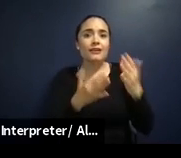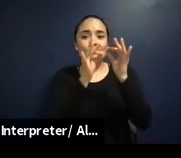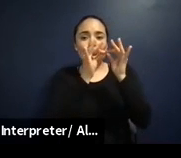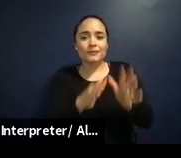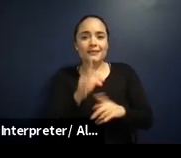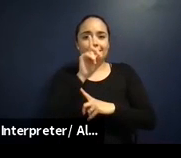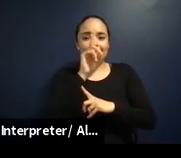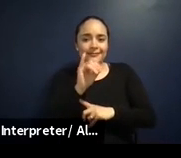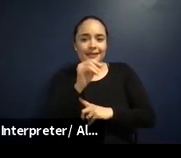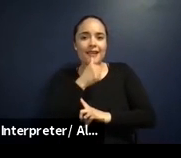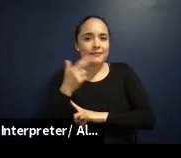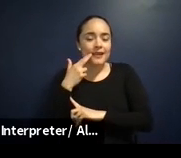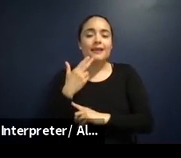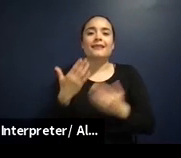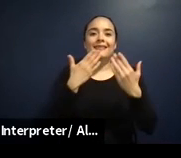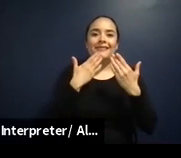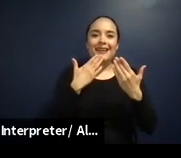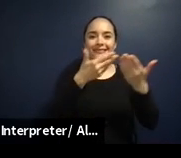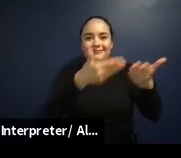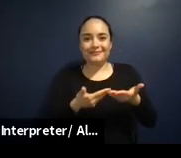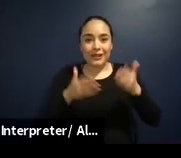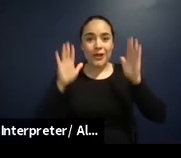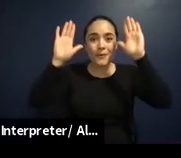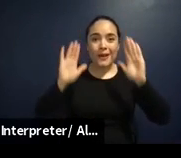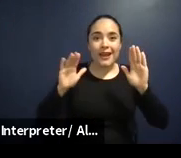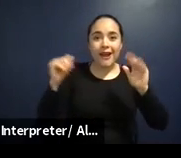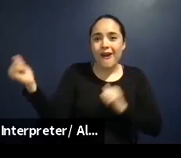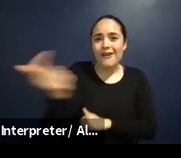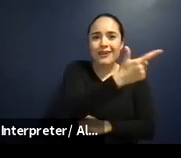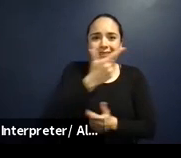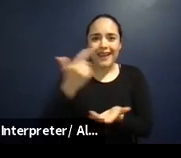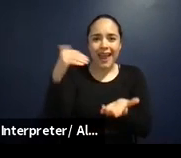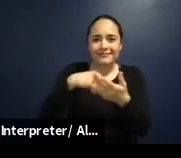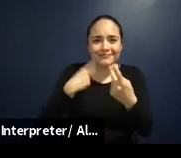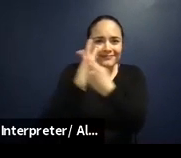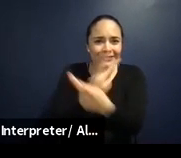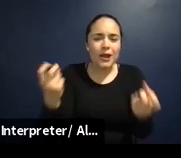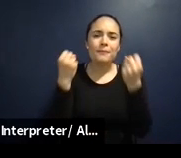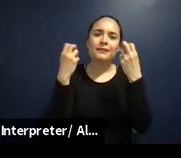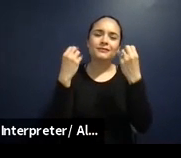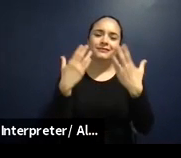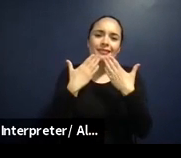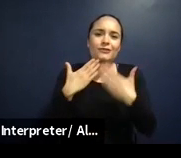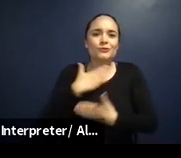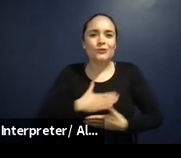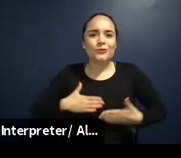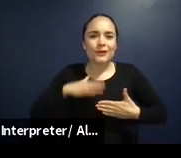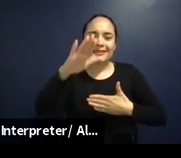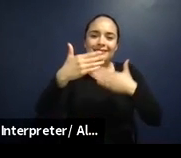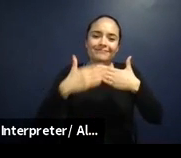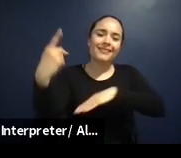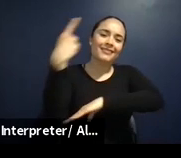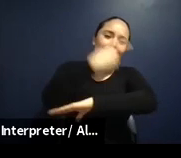really hope that we will see you again. Thank you so much everybody and enjoy the rest of your day!